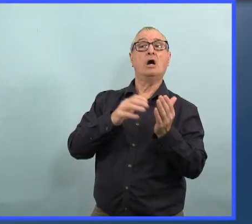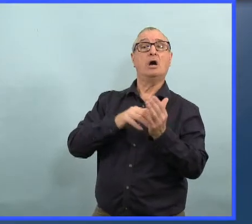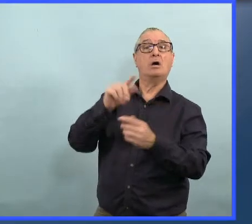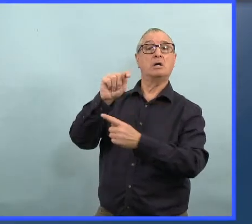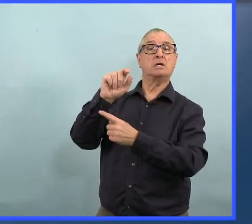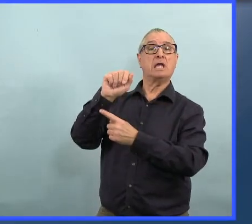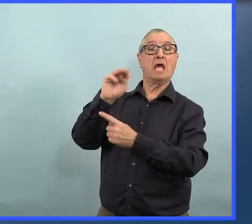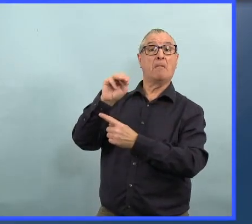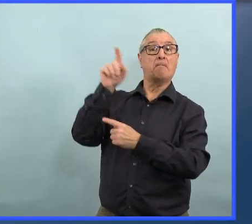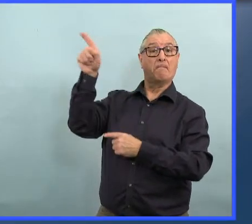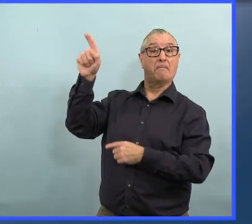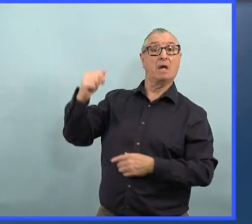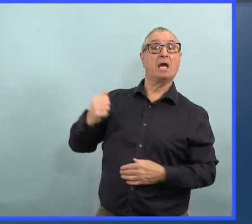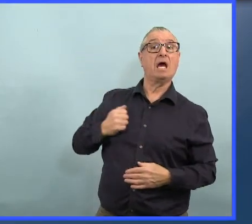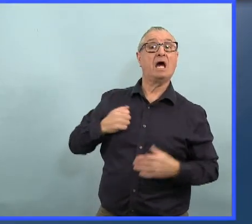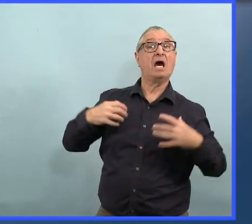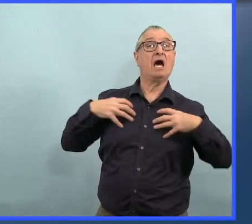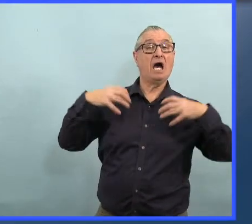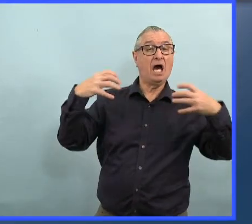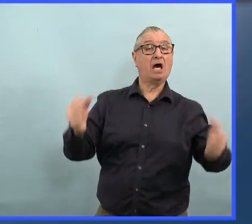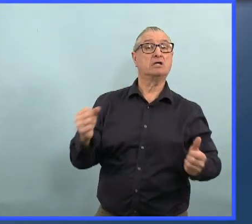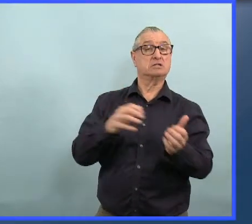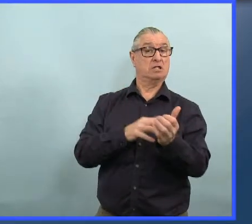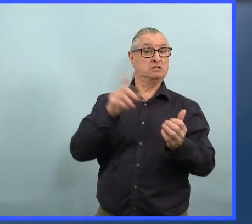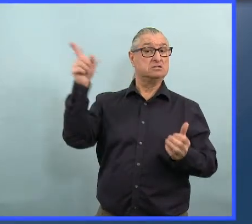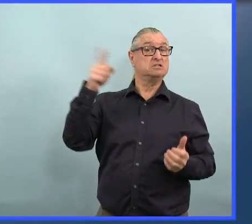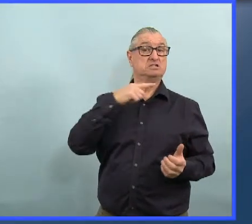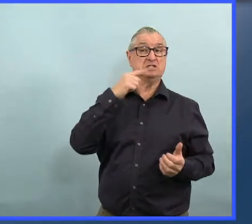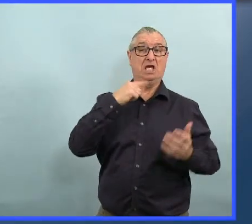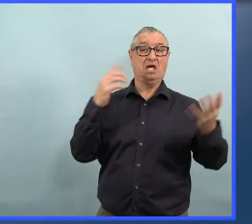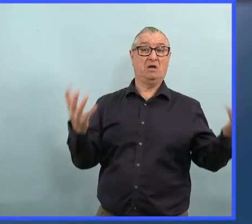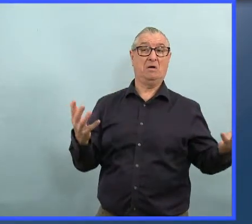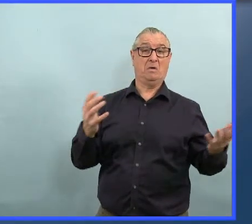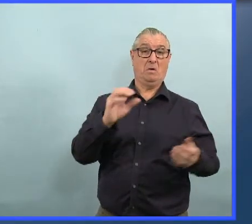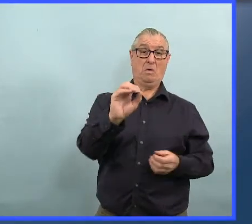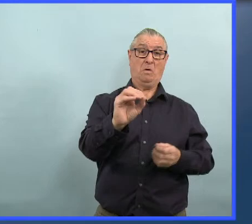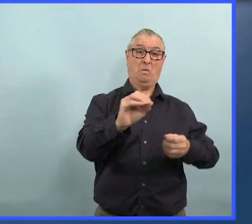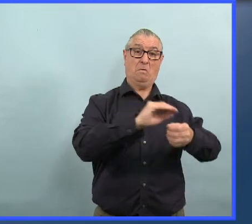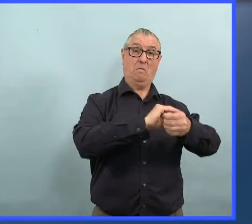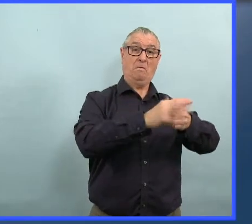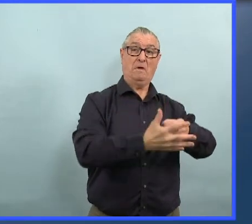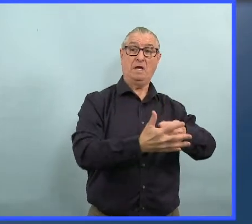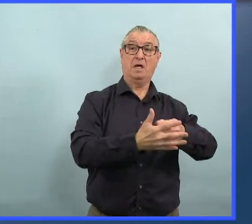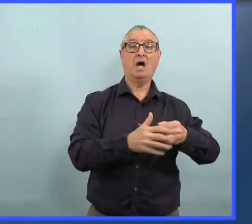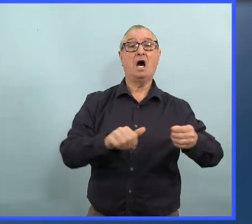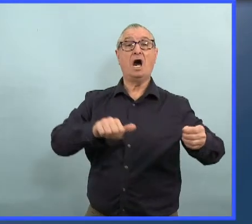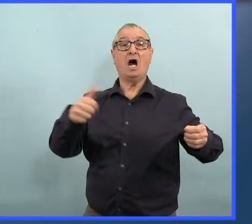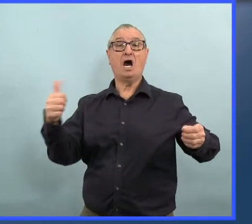variants so are you recommending that manitoba change its isolation period requirements and can